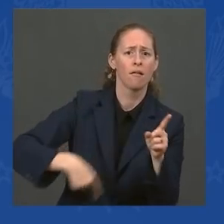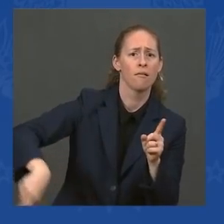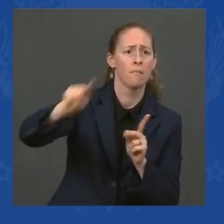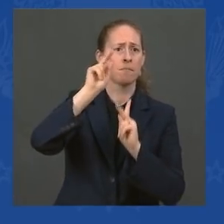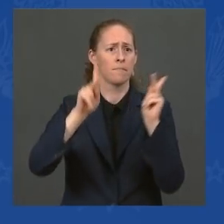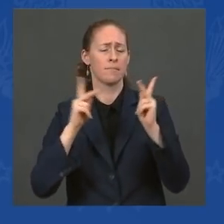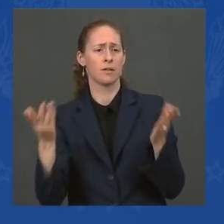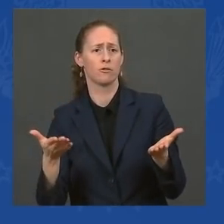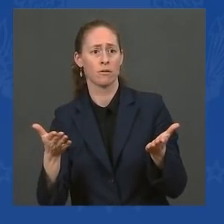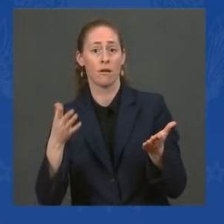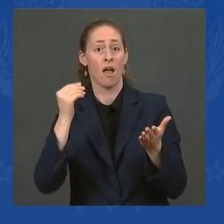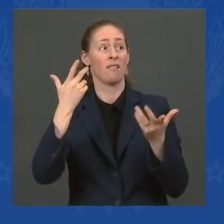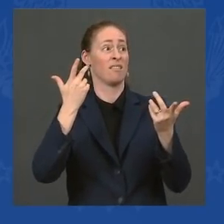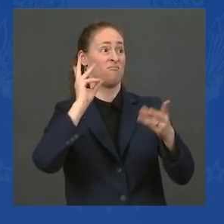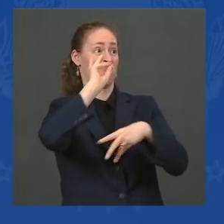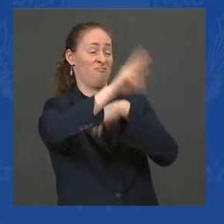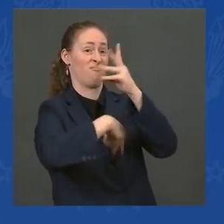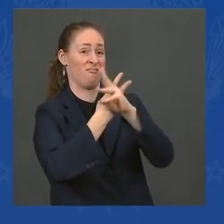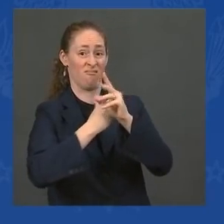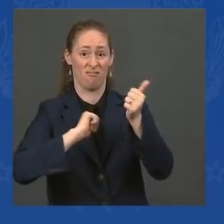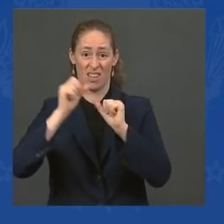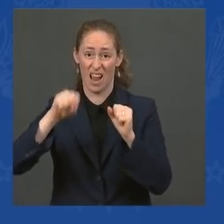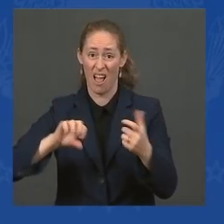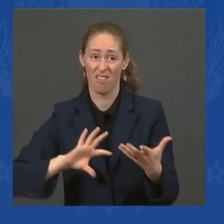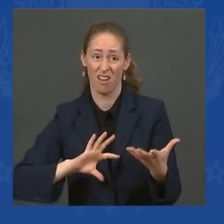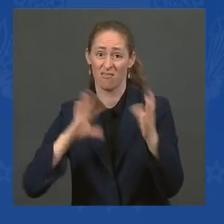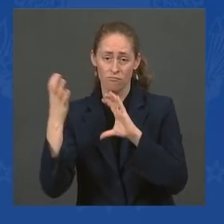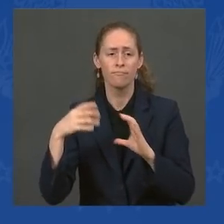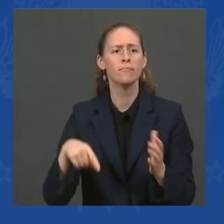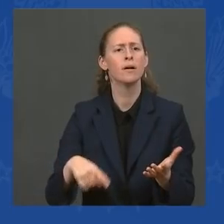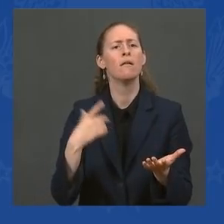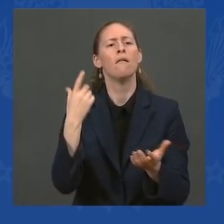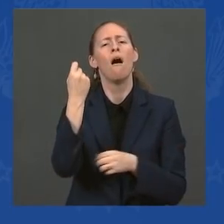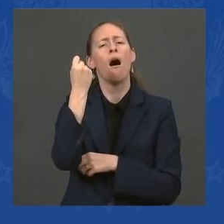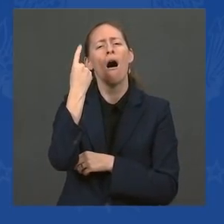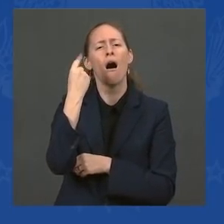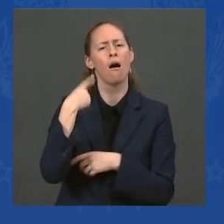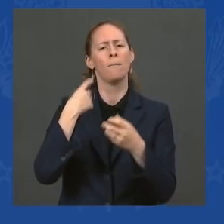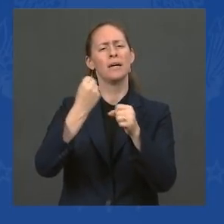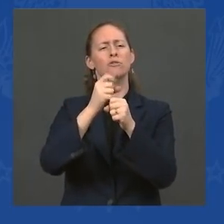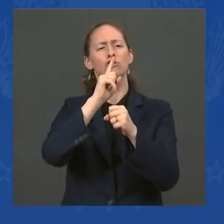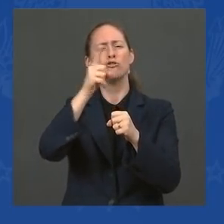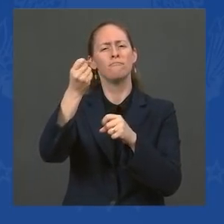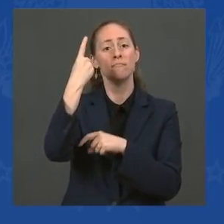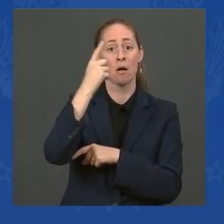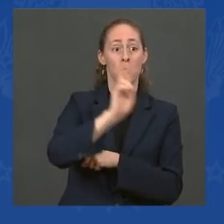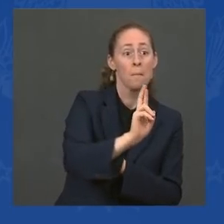Today's discussion won't be partisan. It shouldn't be. Raising the debt limit is usually bipartisan.